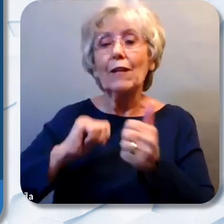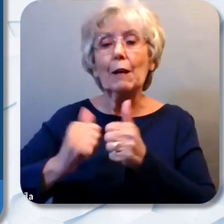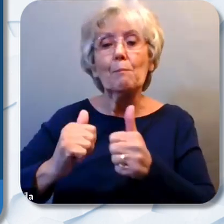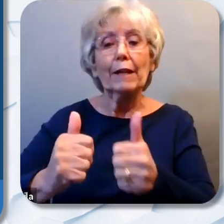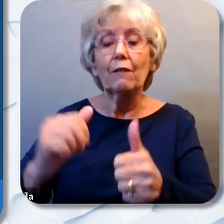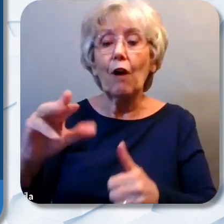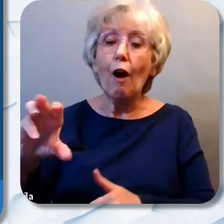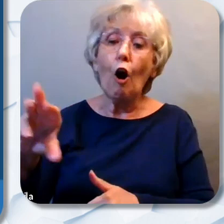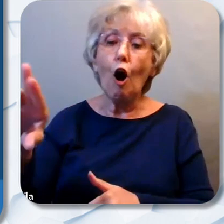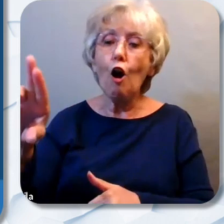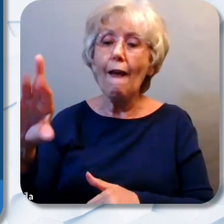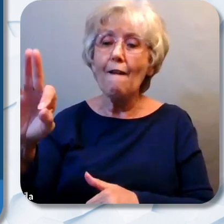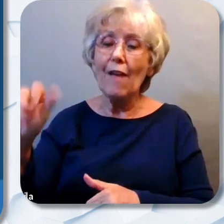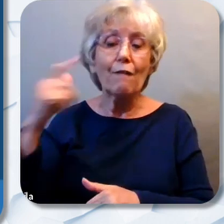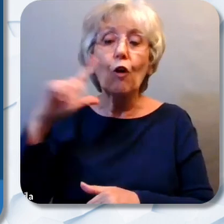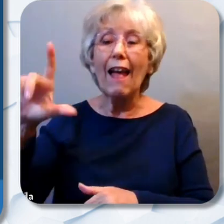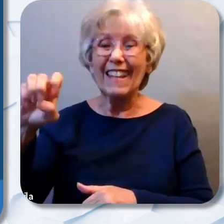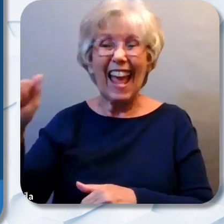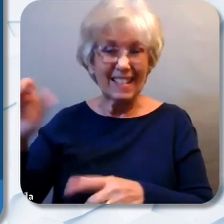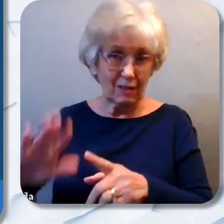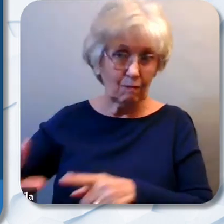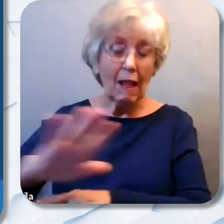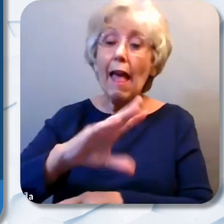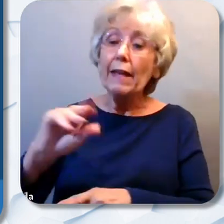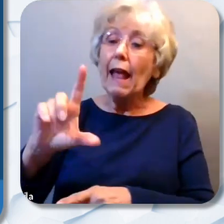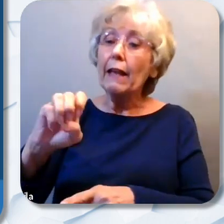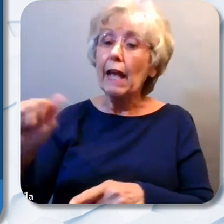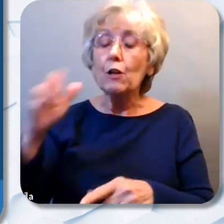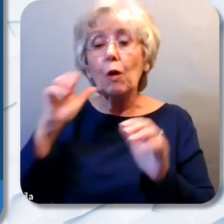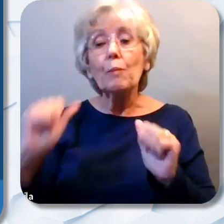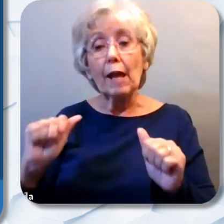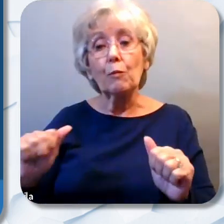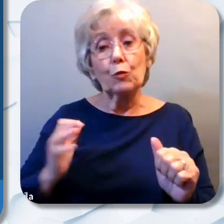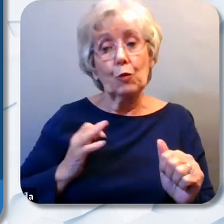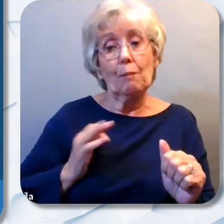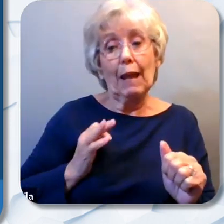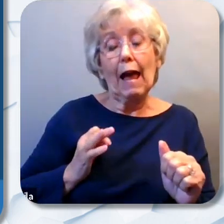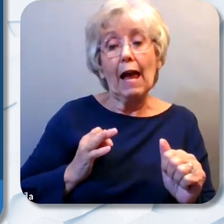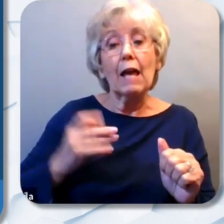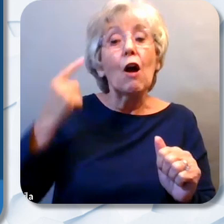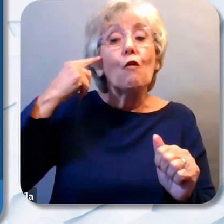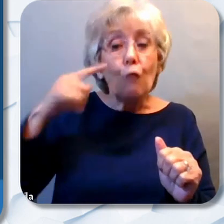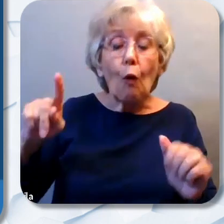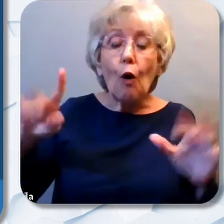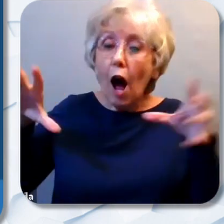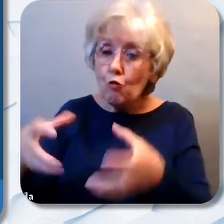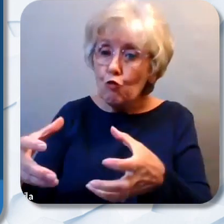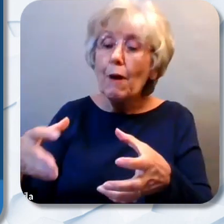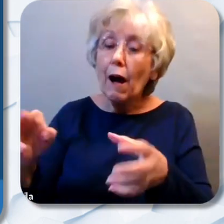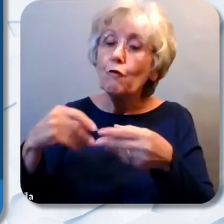a's and le a's will also be able to to apply, on behalf of a consortium of providers within the Le